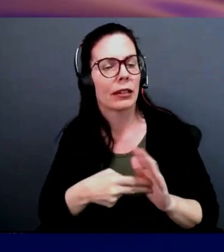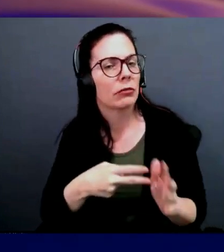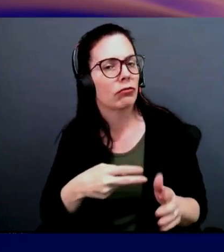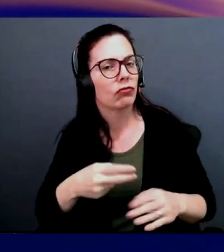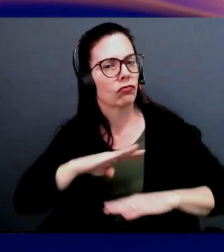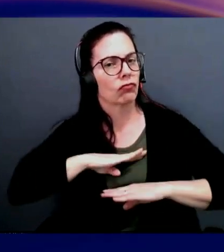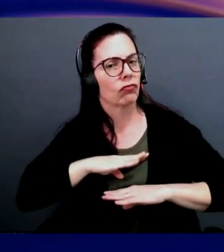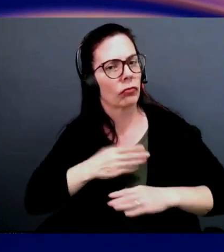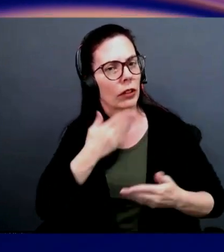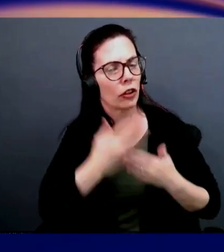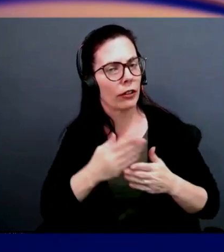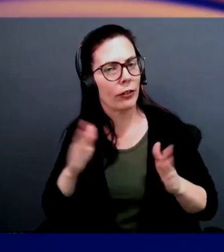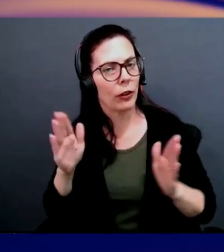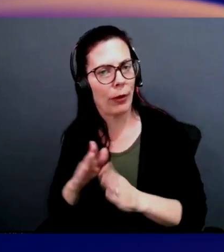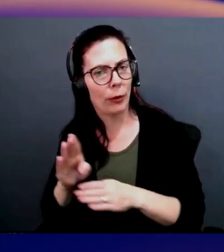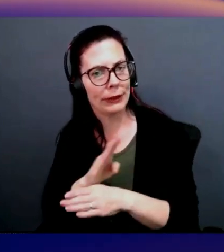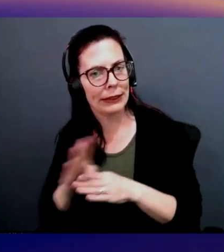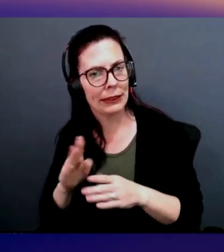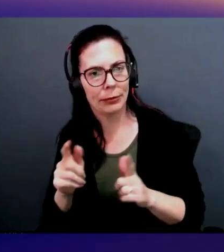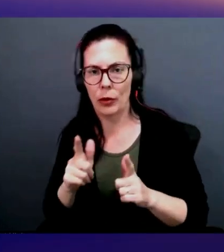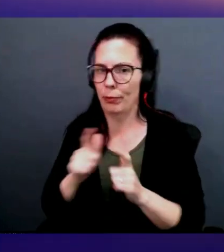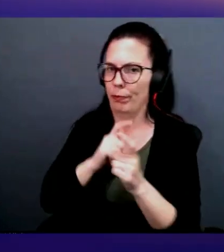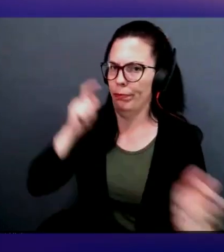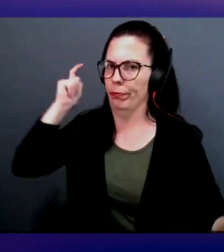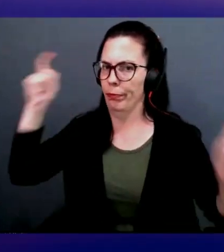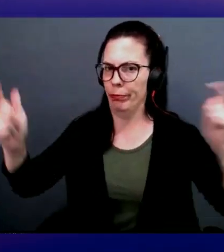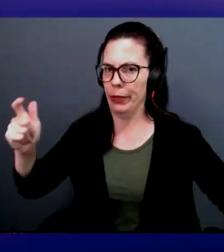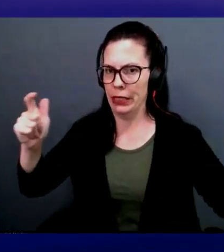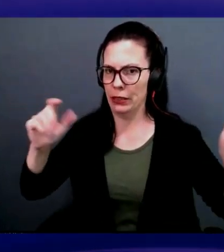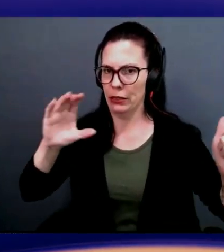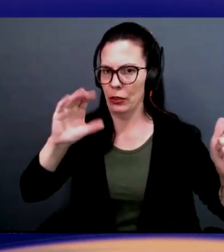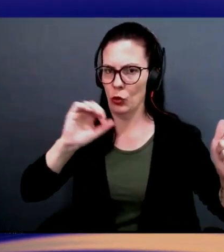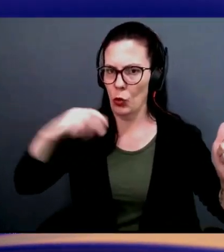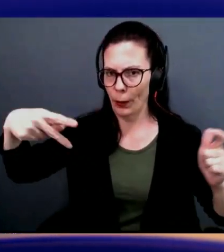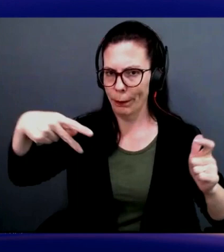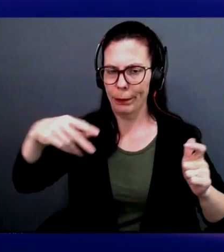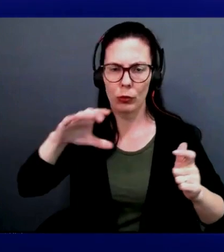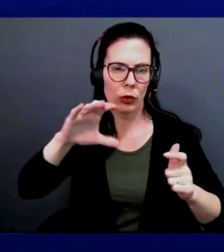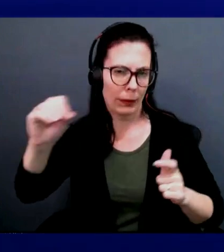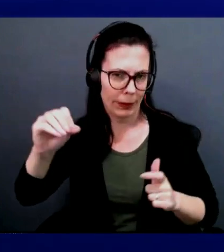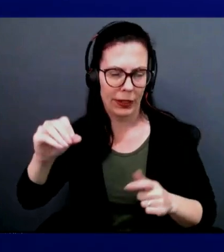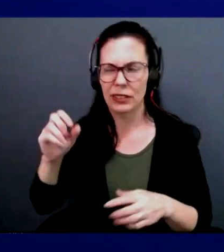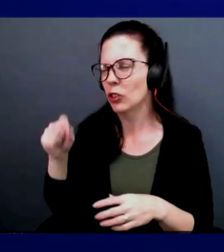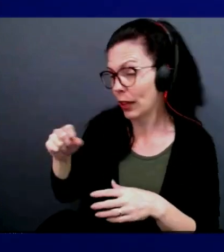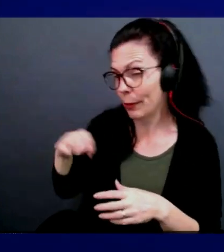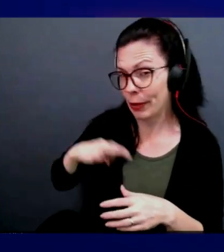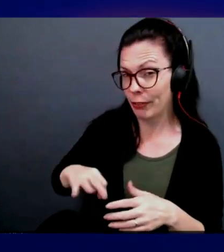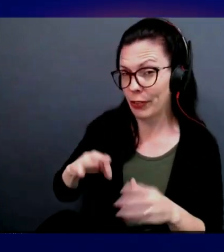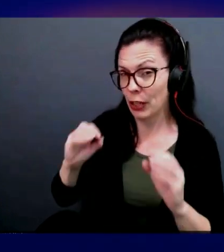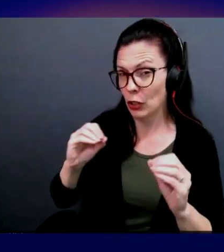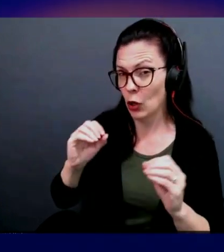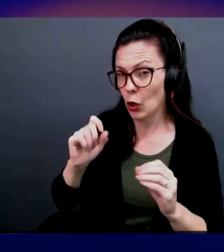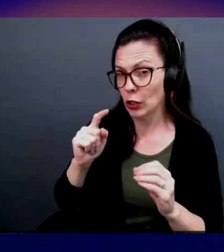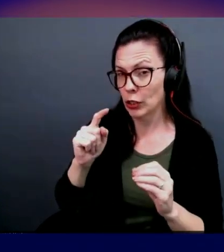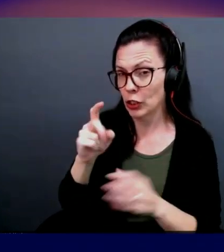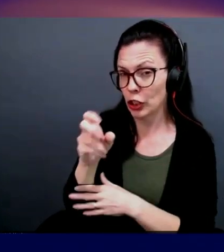as well as the enterprises. So this is actually a great benefit of the serverless attribute, is that maybe you don't have petabytes.